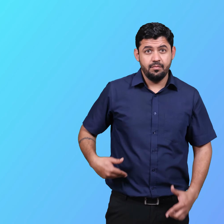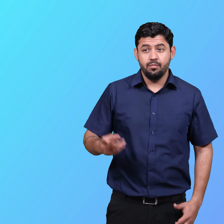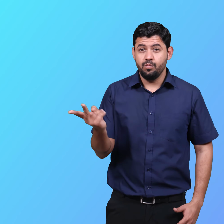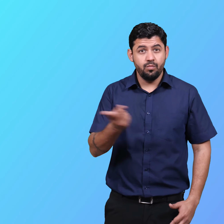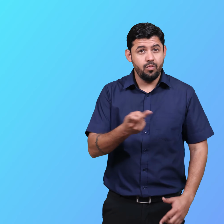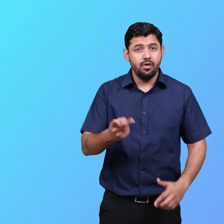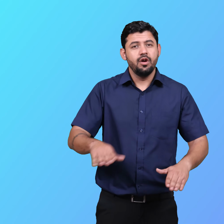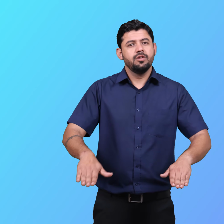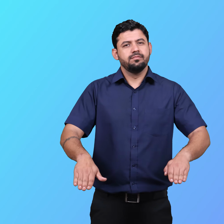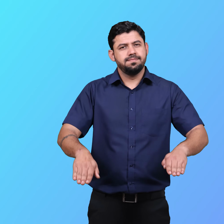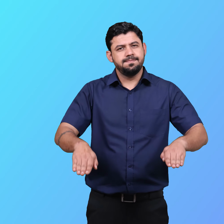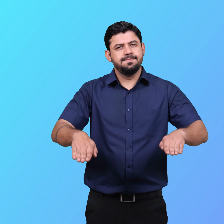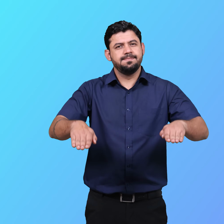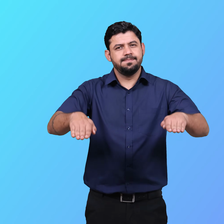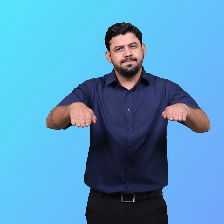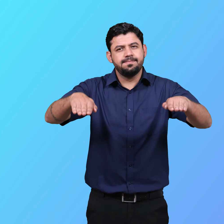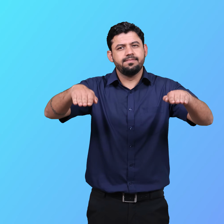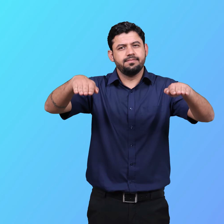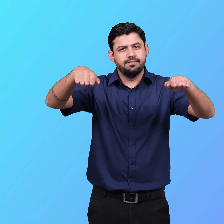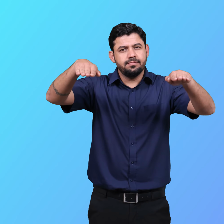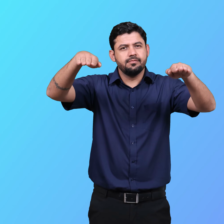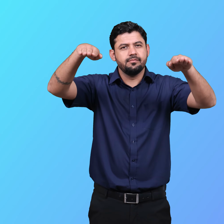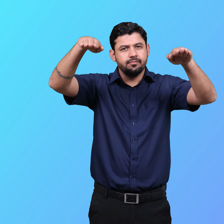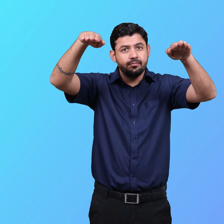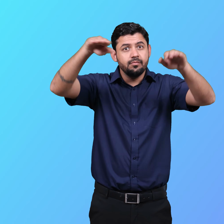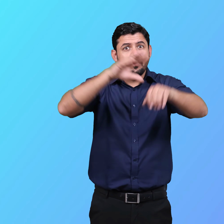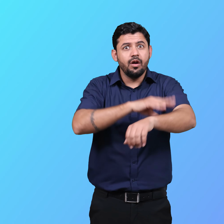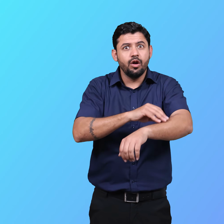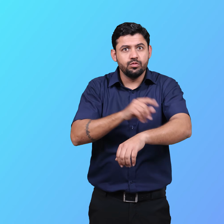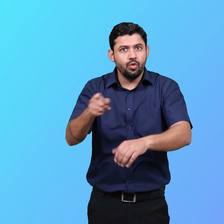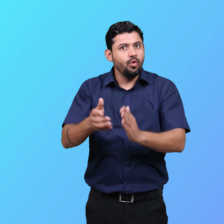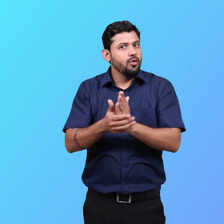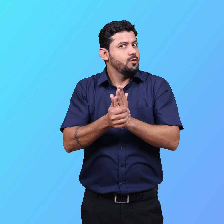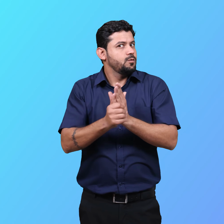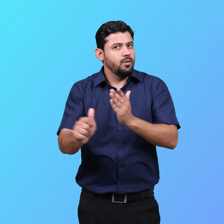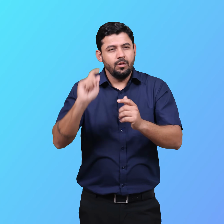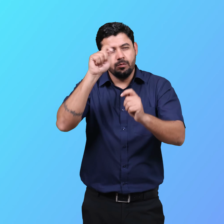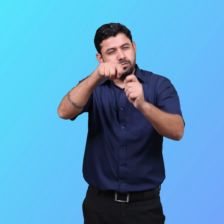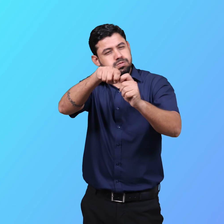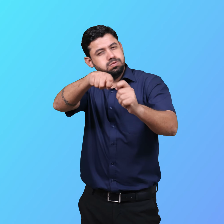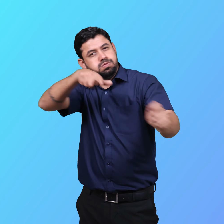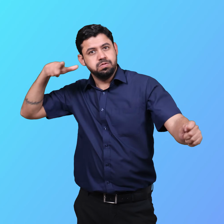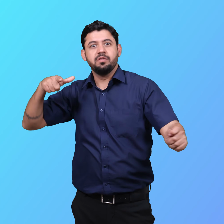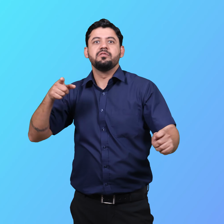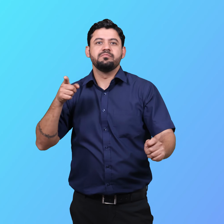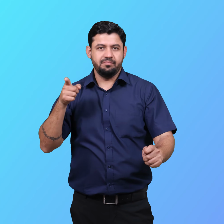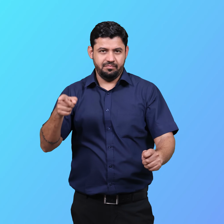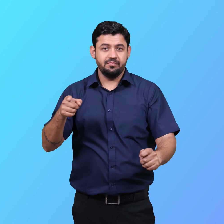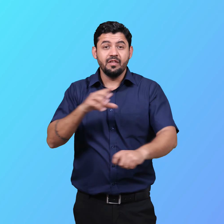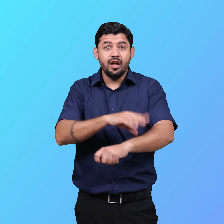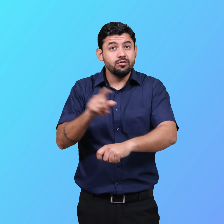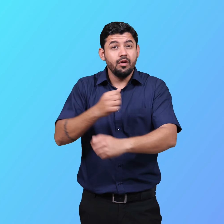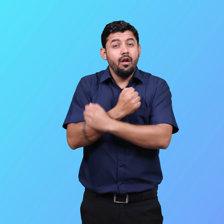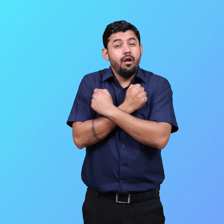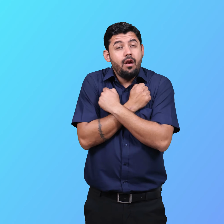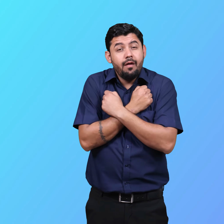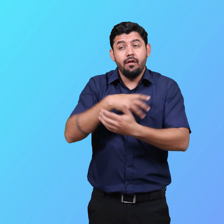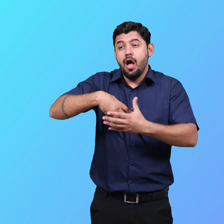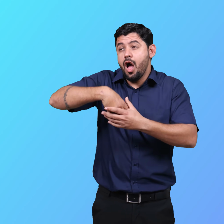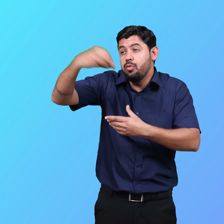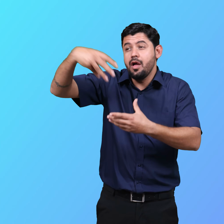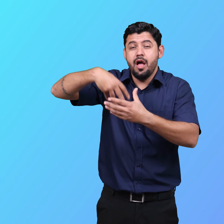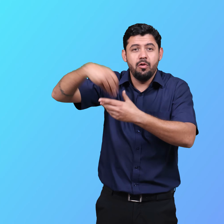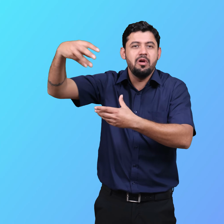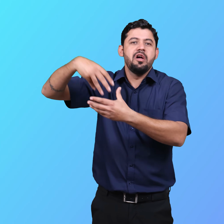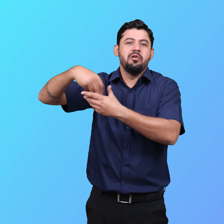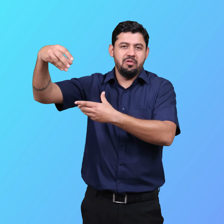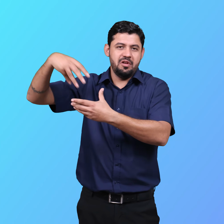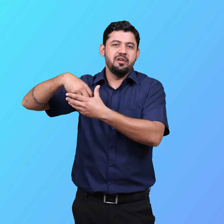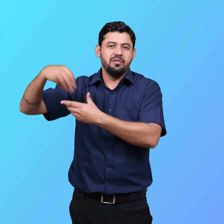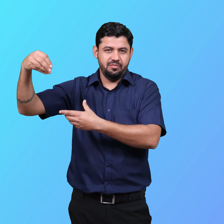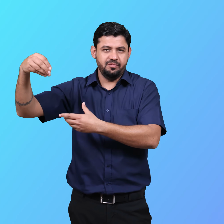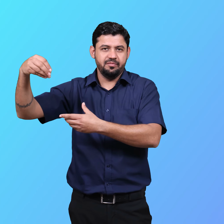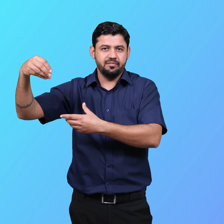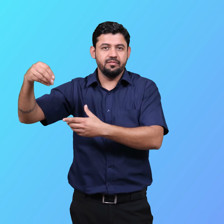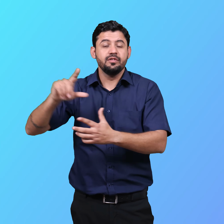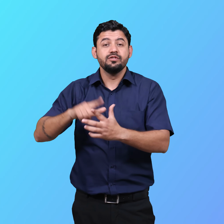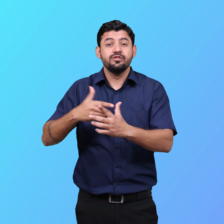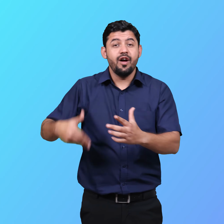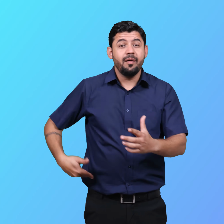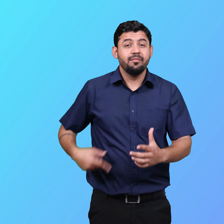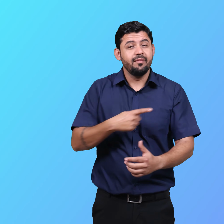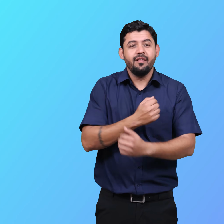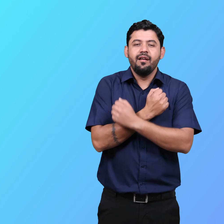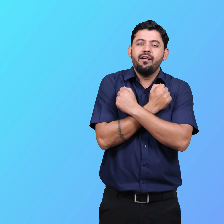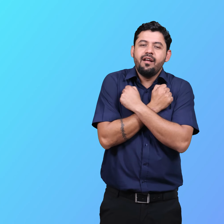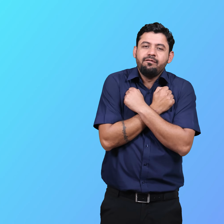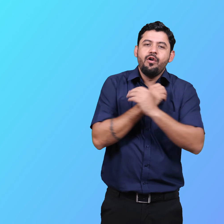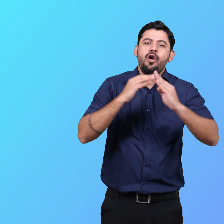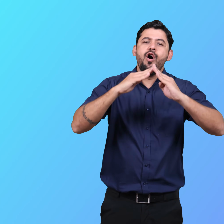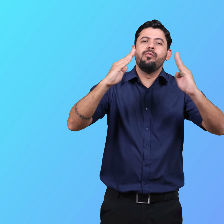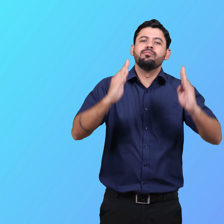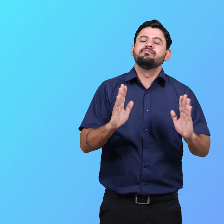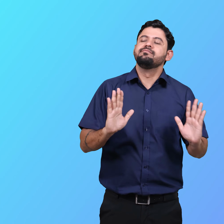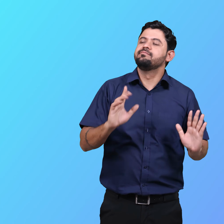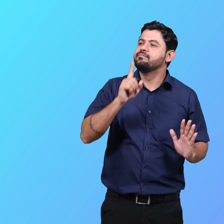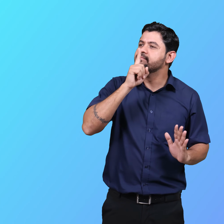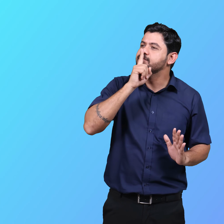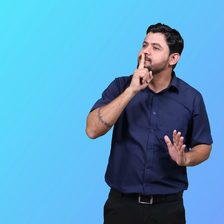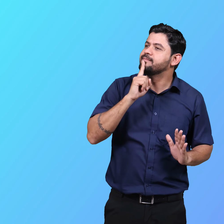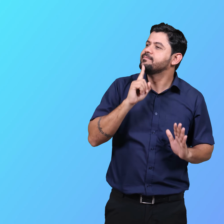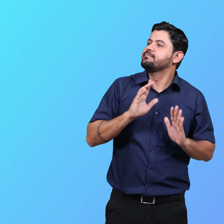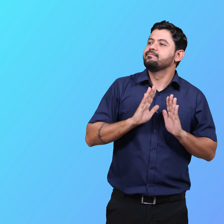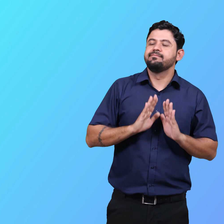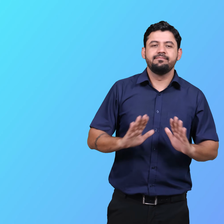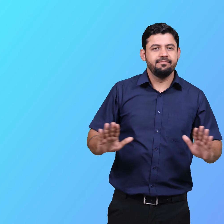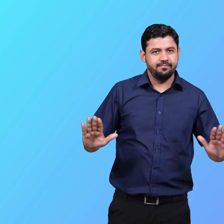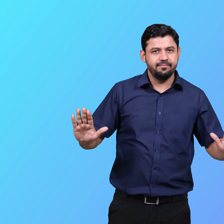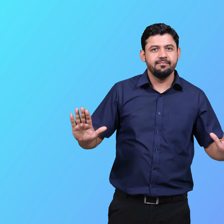When the boys grew up, Esau became a skilled hunter. He loved to be out in the open fields. But Jacob was a quiet man who stayed at home.